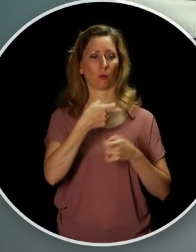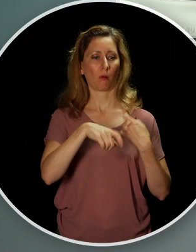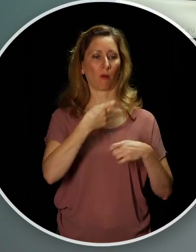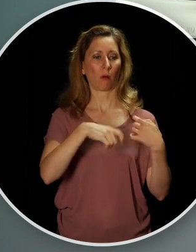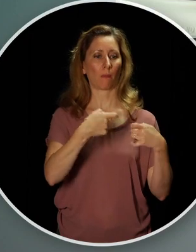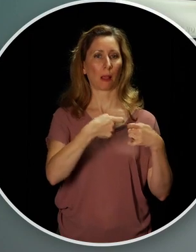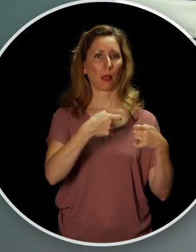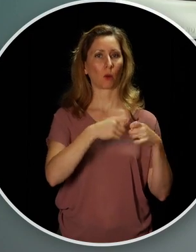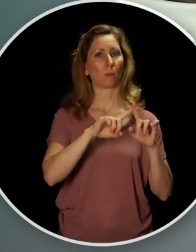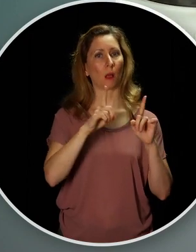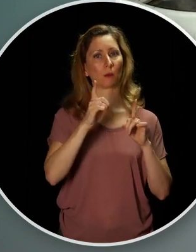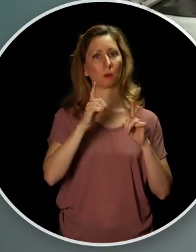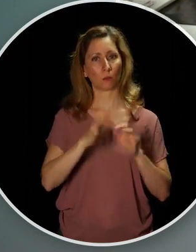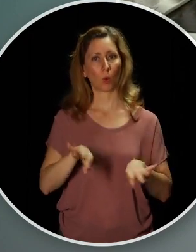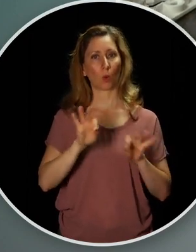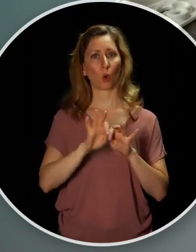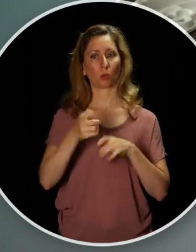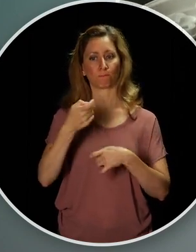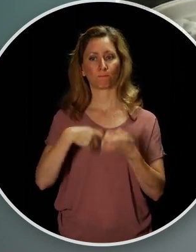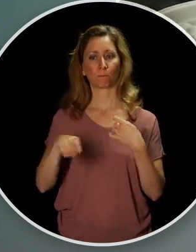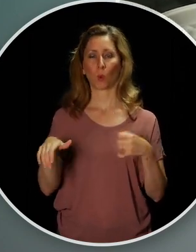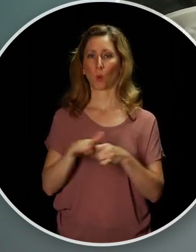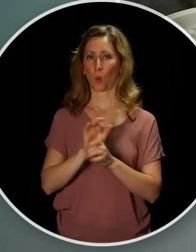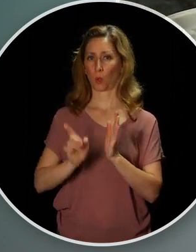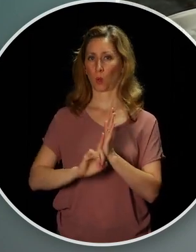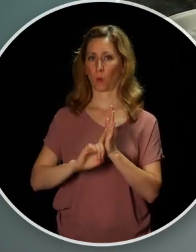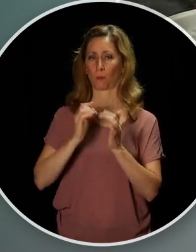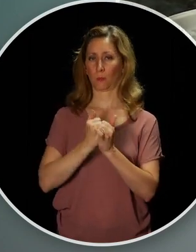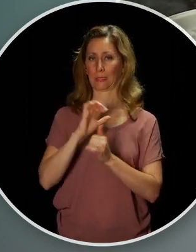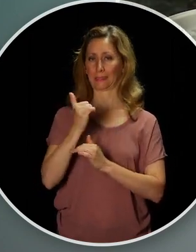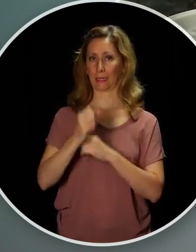you should replace the entire smoke alarm every 10 years.